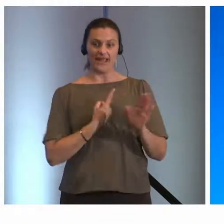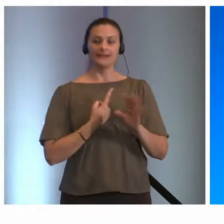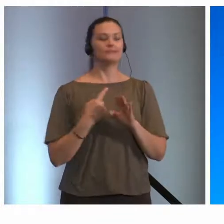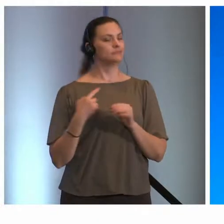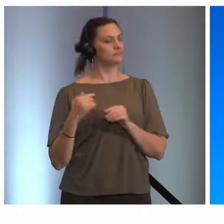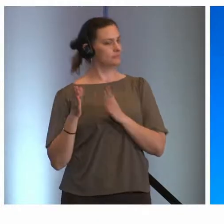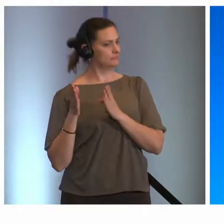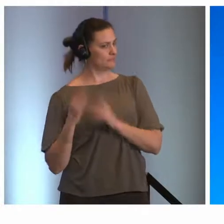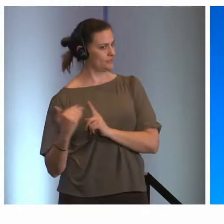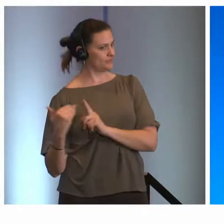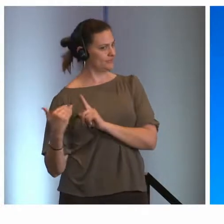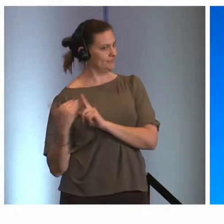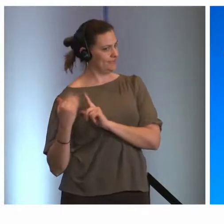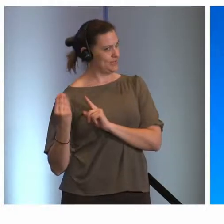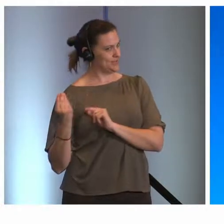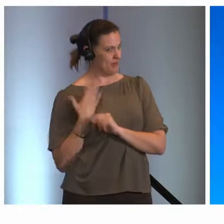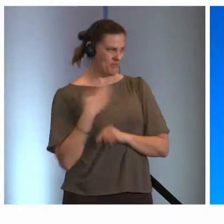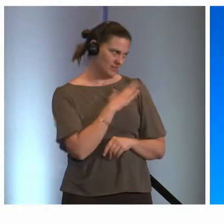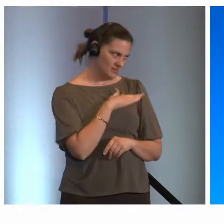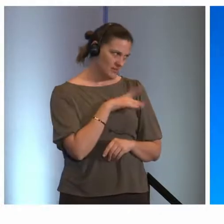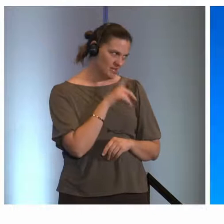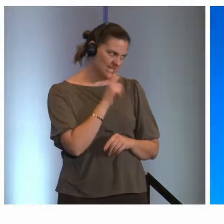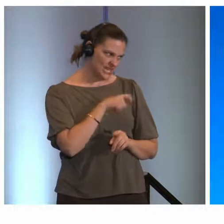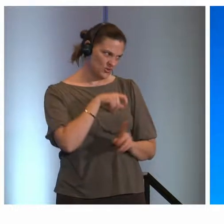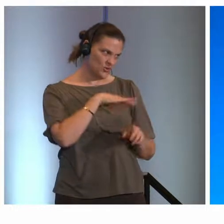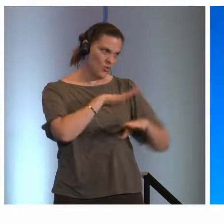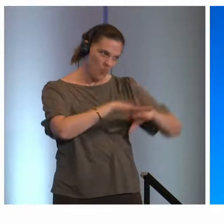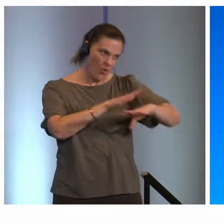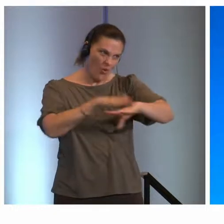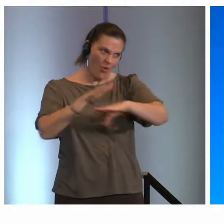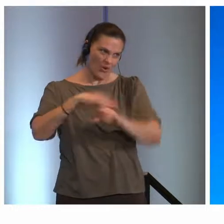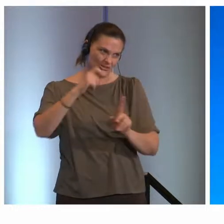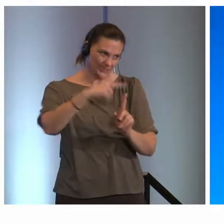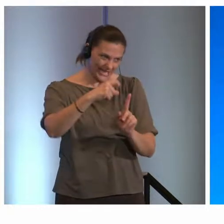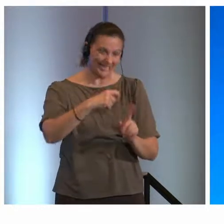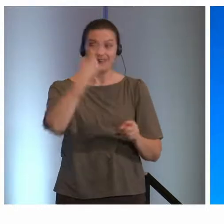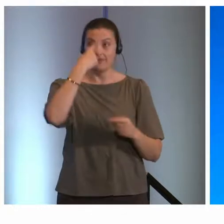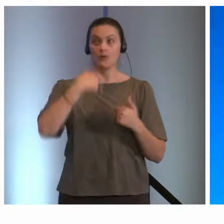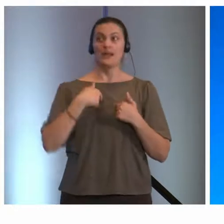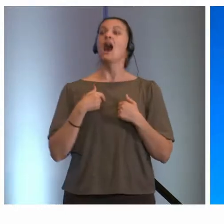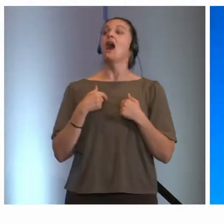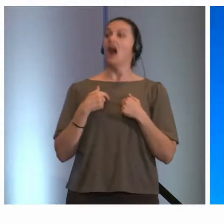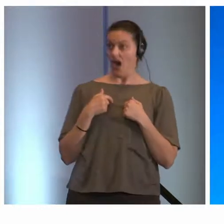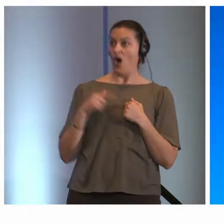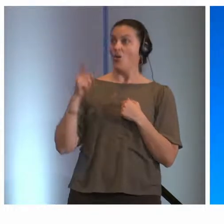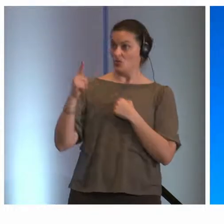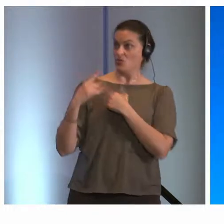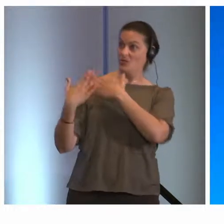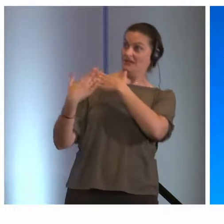offensive words. So I've been prompted to give a little bit of a trigger warning here.